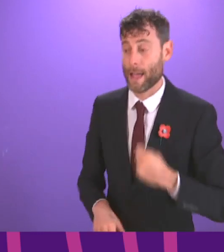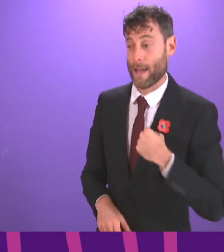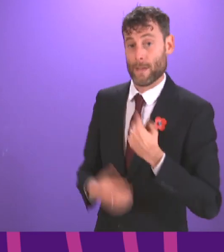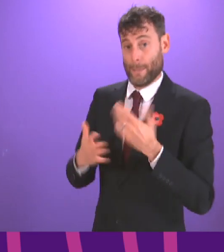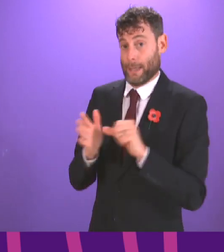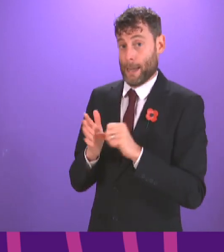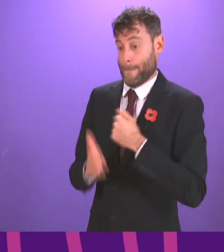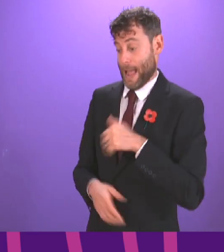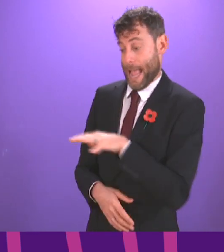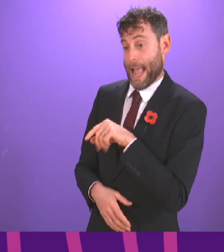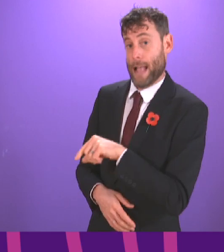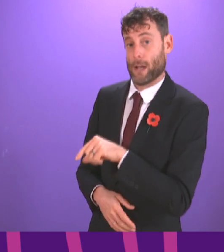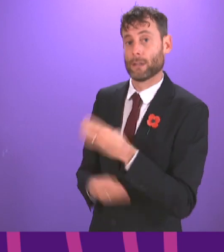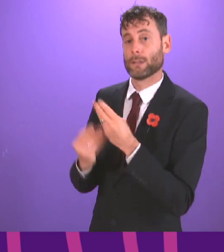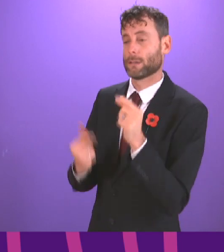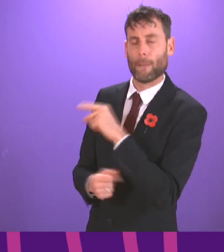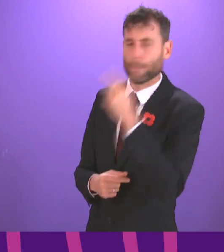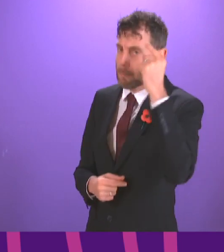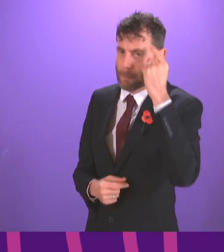constituency that involved the irresponsible and downright dangerous use of fireworks,